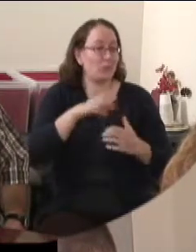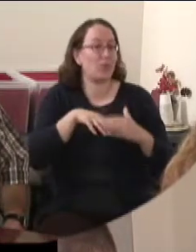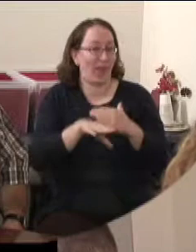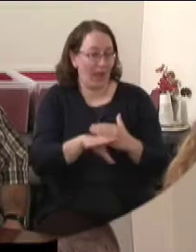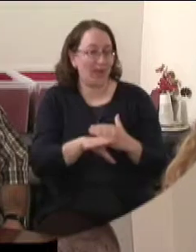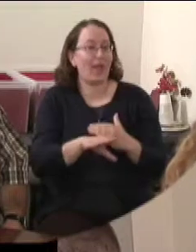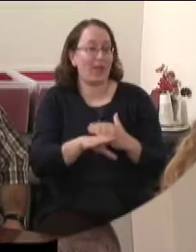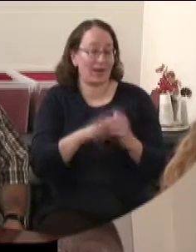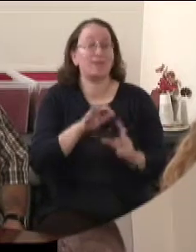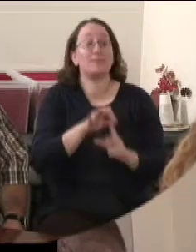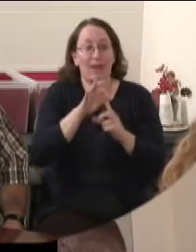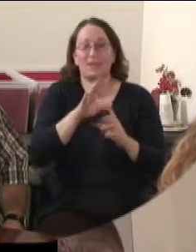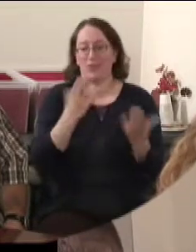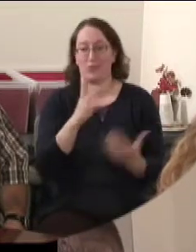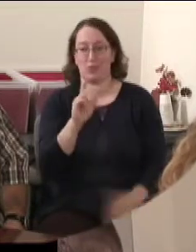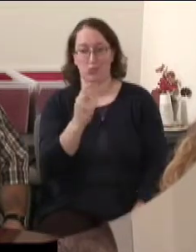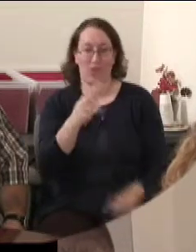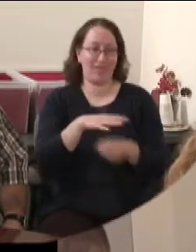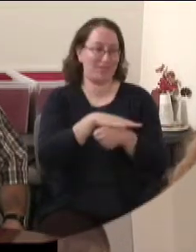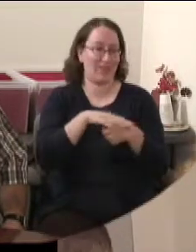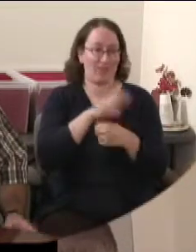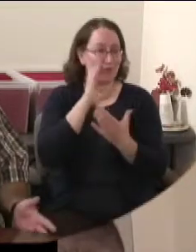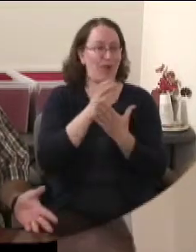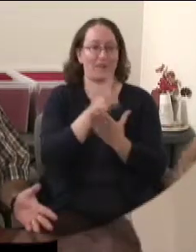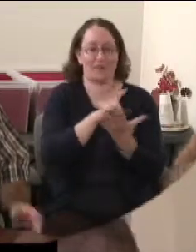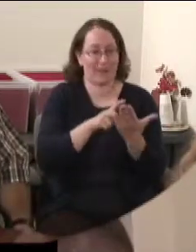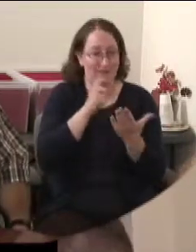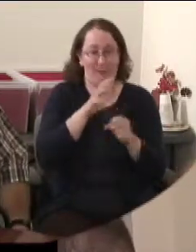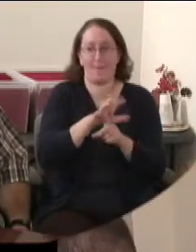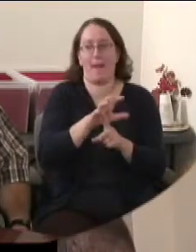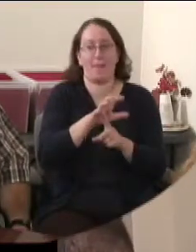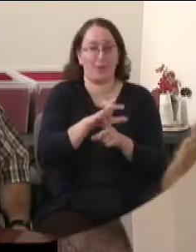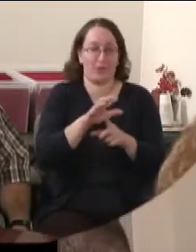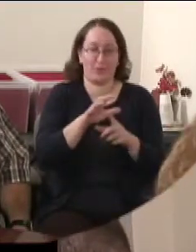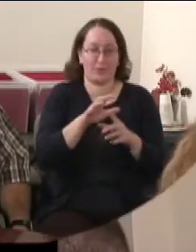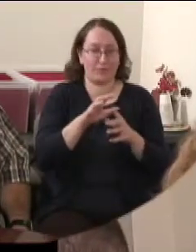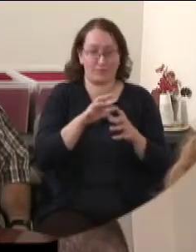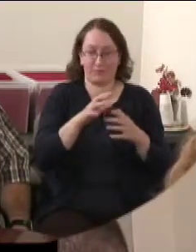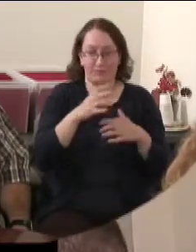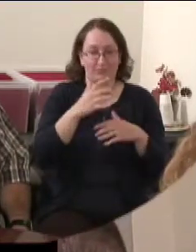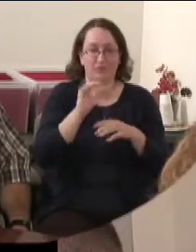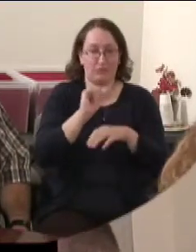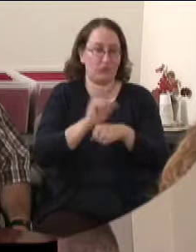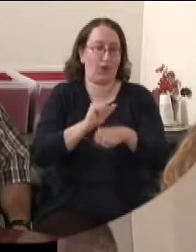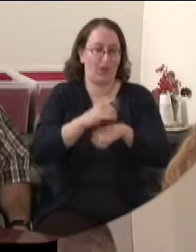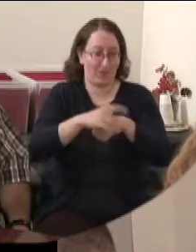especially in Utah in this area for graphic design. So we did kind of scrutinize it.